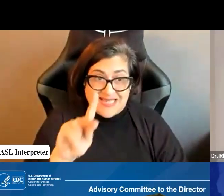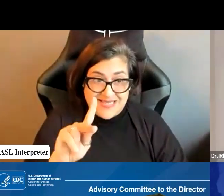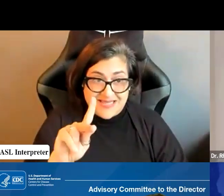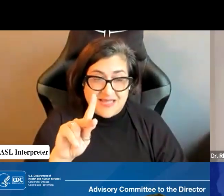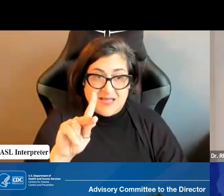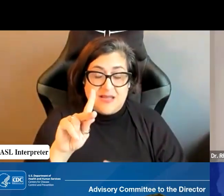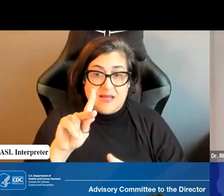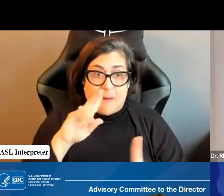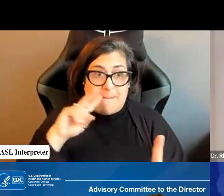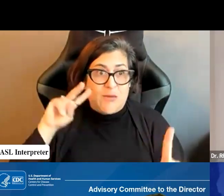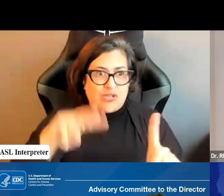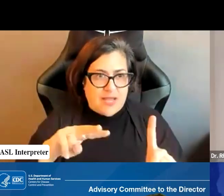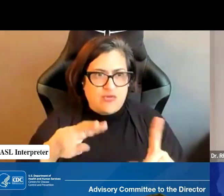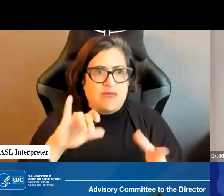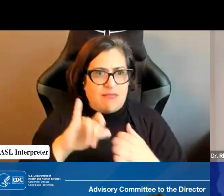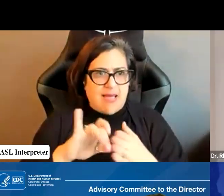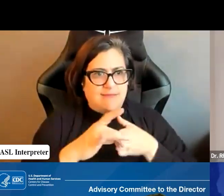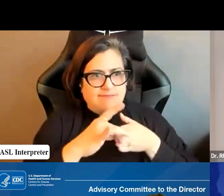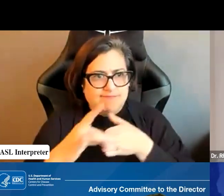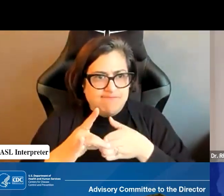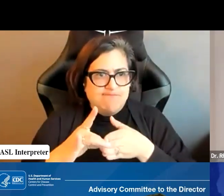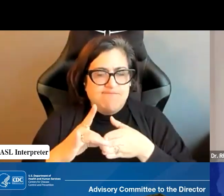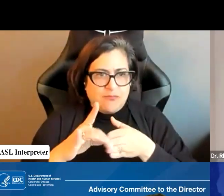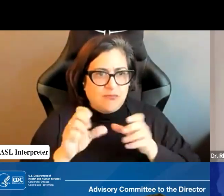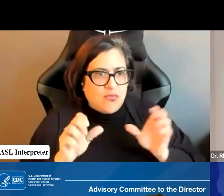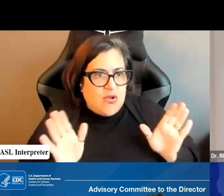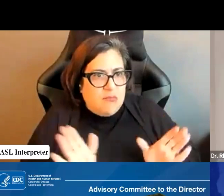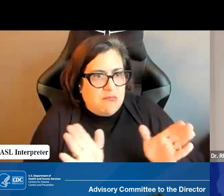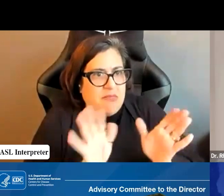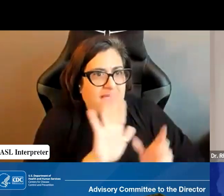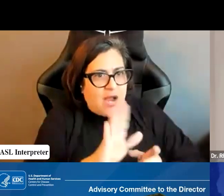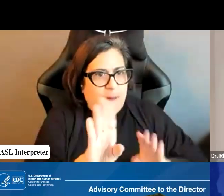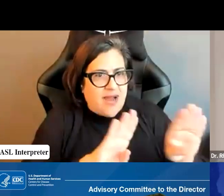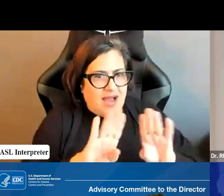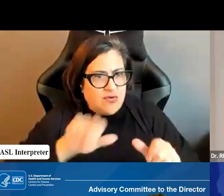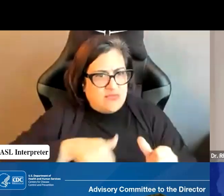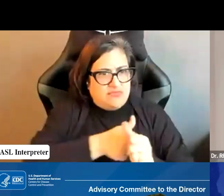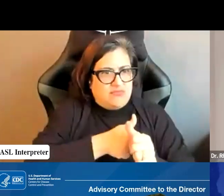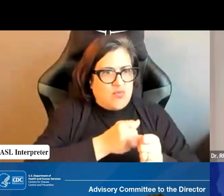And so understanding how audiences perceive these issues and then being able